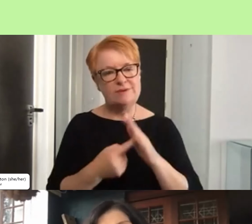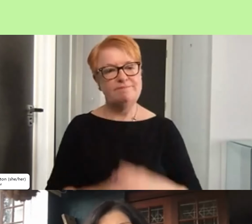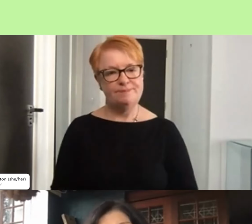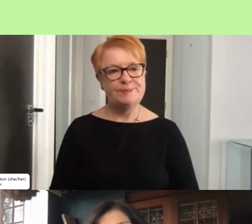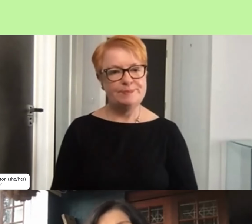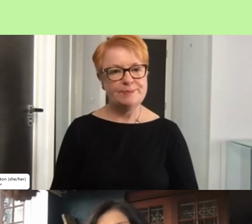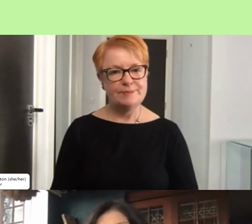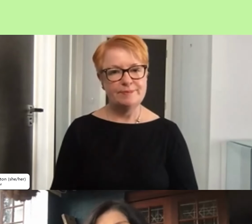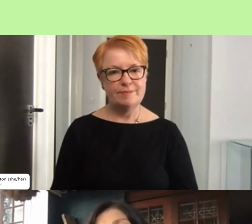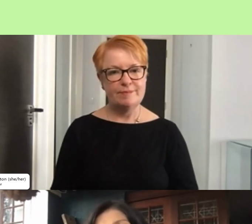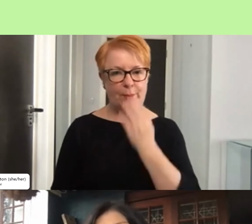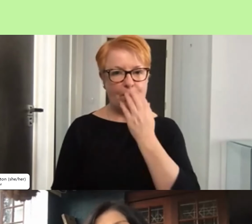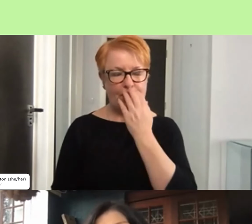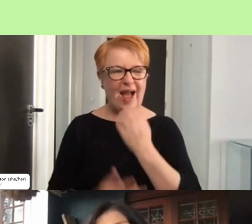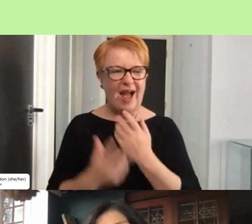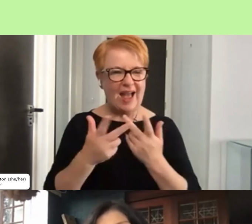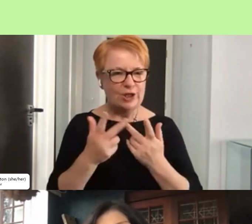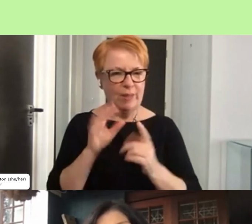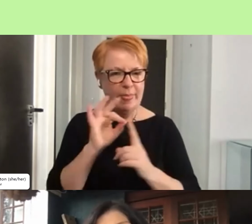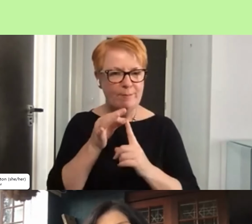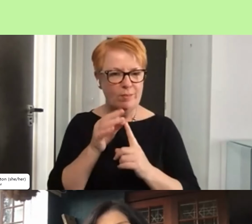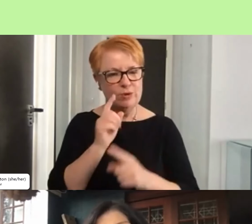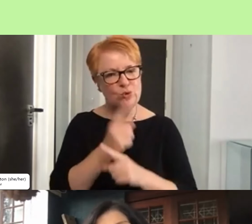But I will come back to that later.